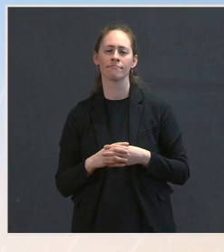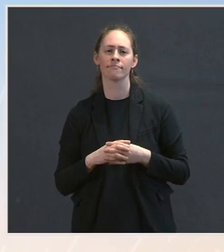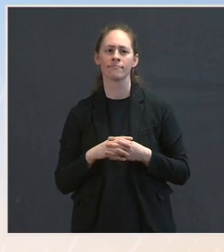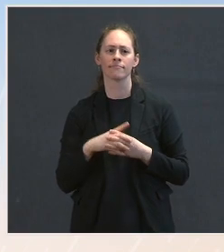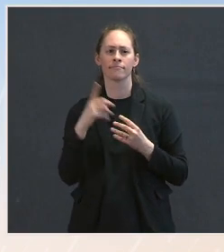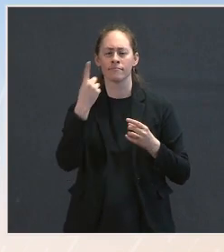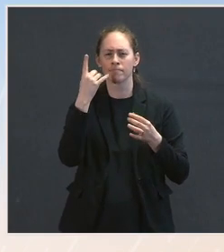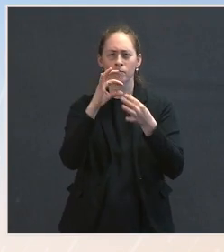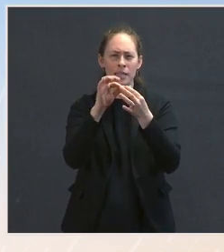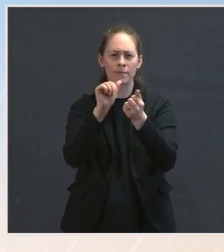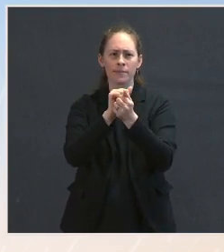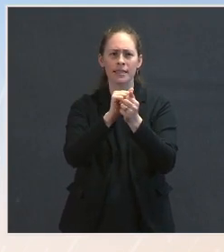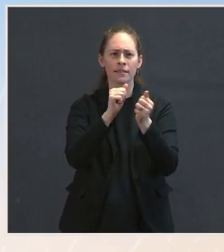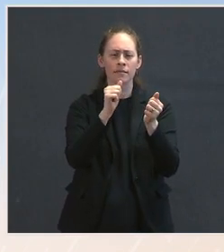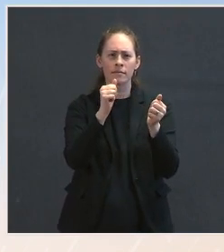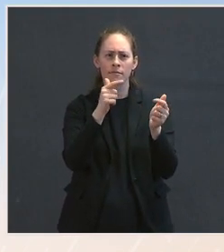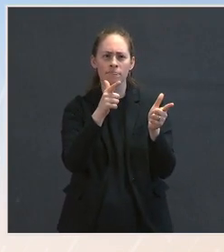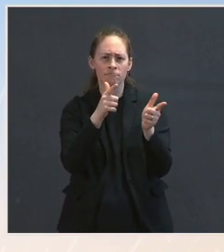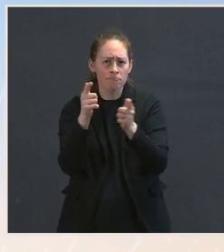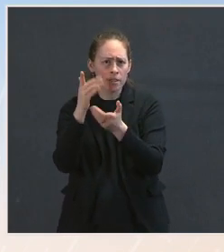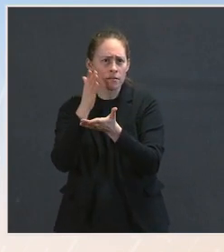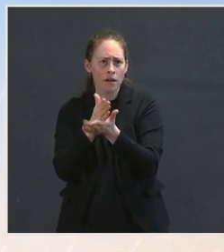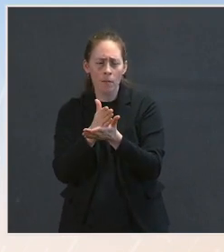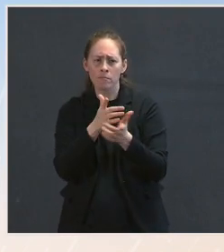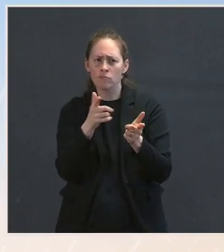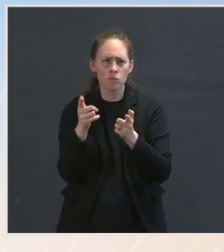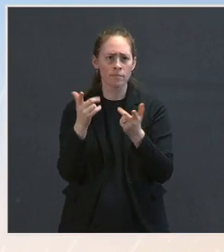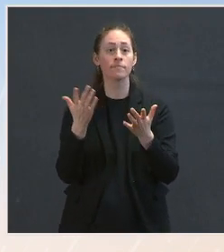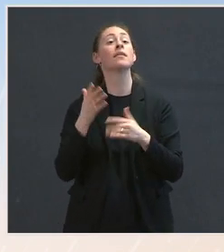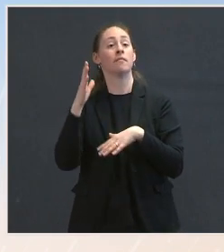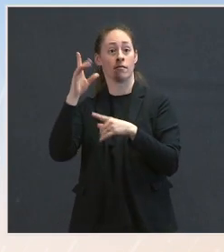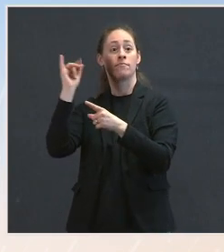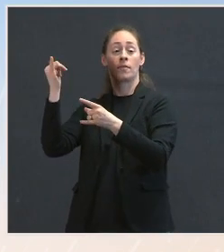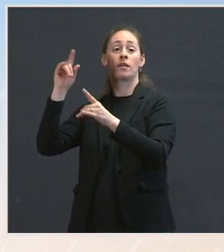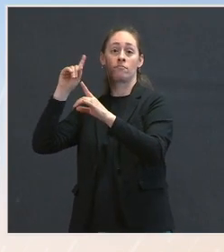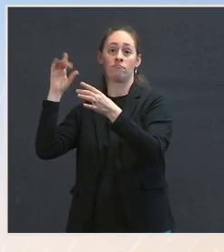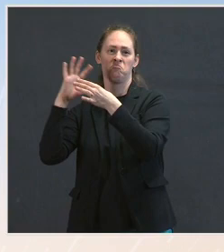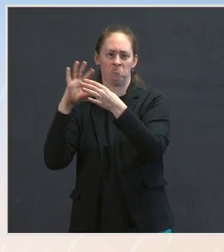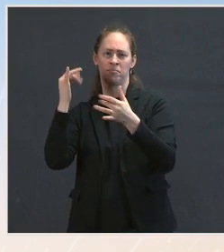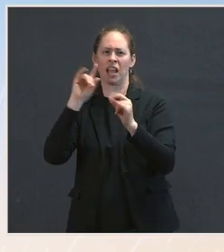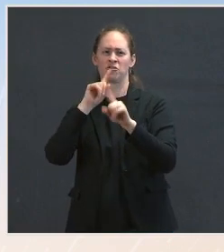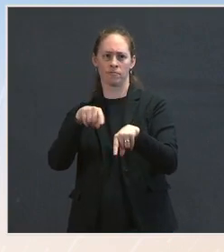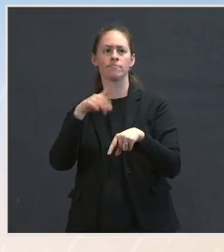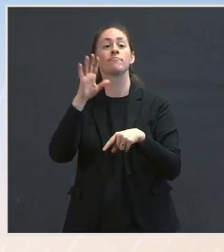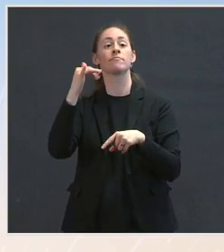Ms. Psaki: Well, the United States welcomes the joint statement between India and Pakistan: that the two countries have agreed to maintain